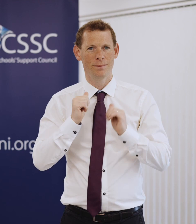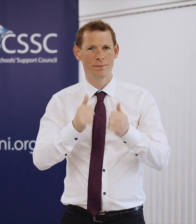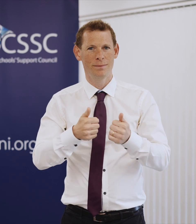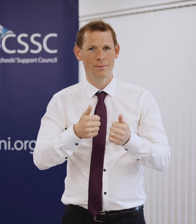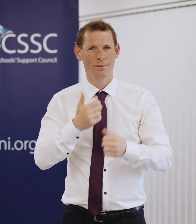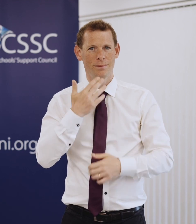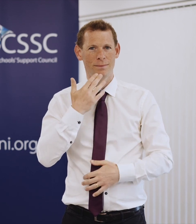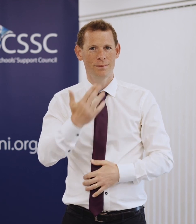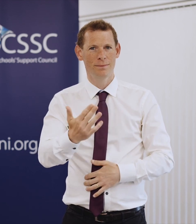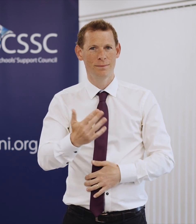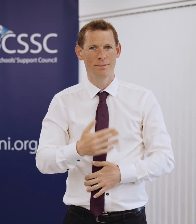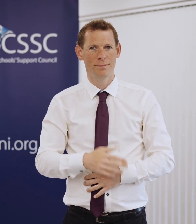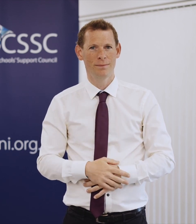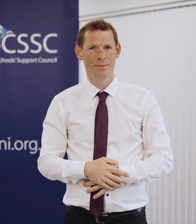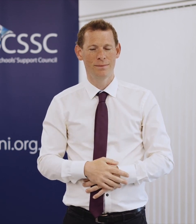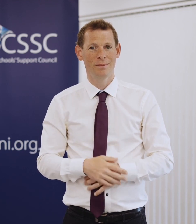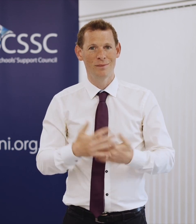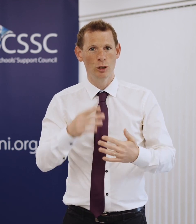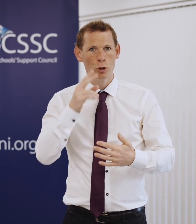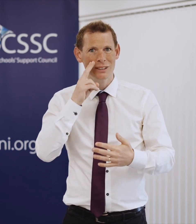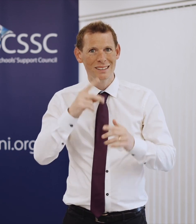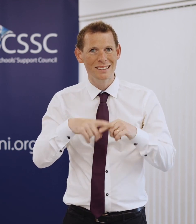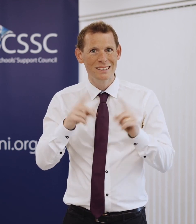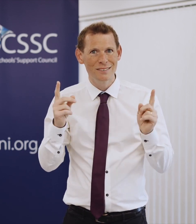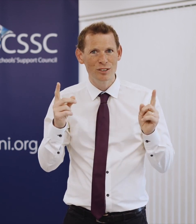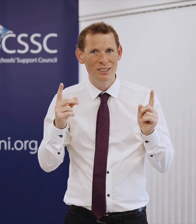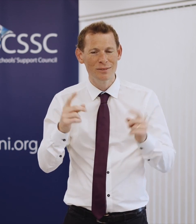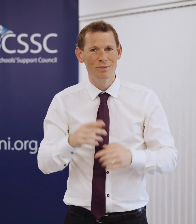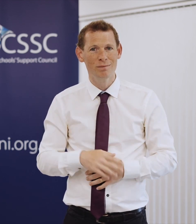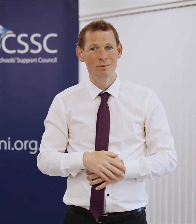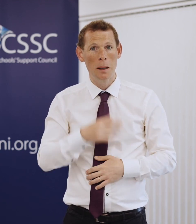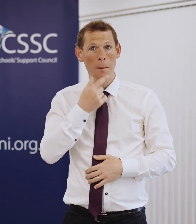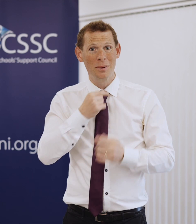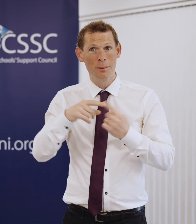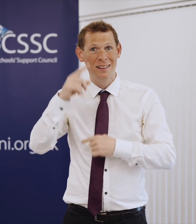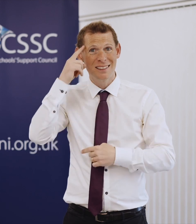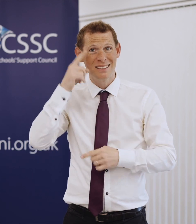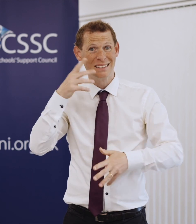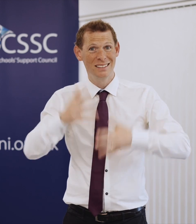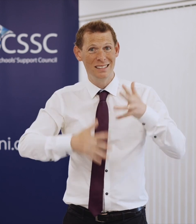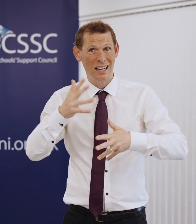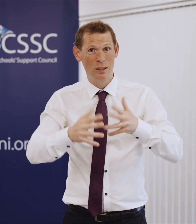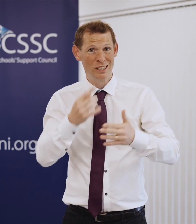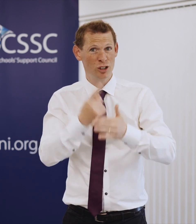I'm great thank you. So, can you see the difference between the first and second one? People think